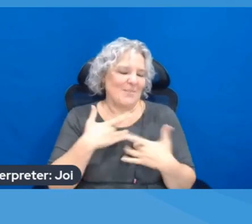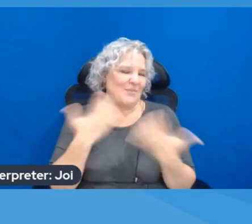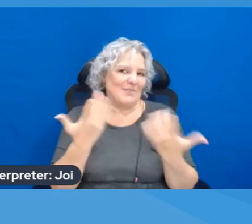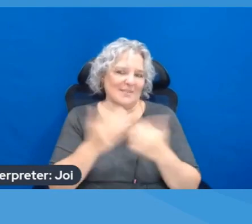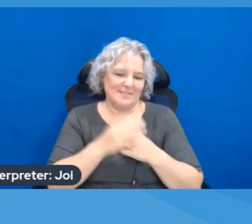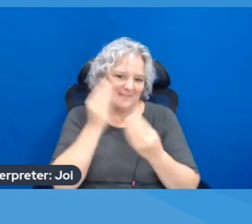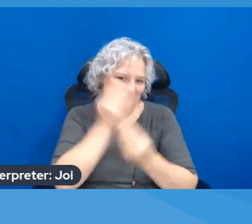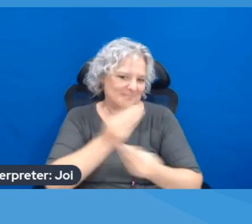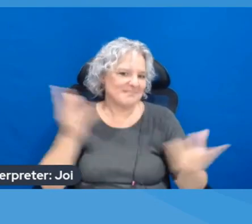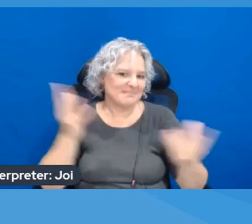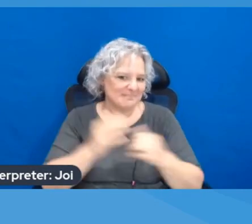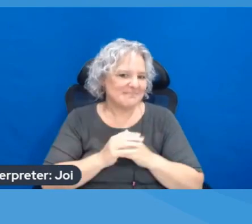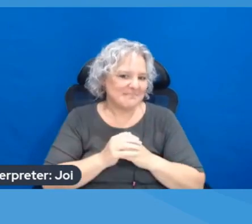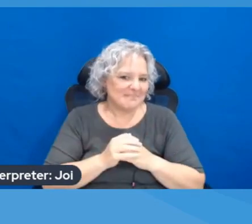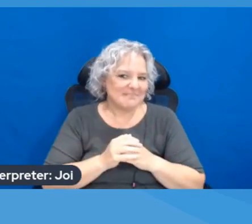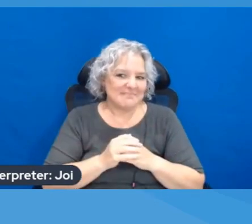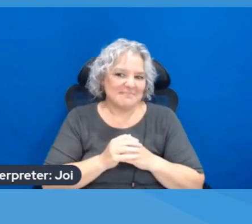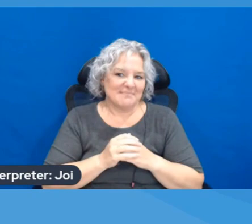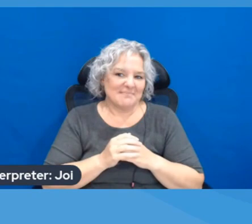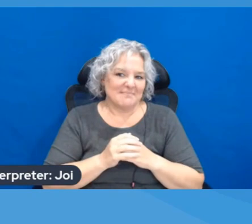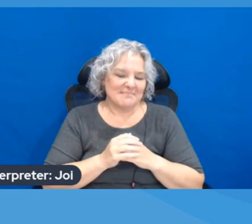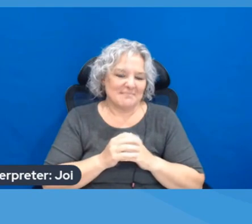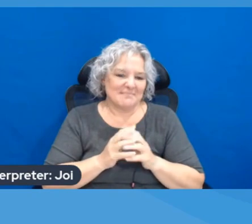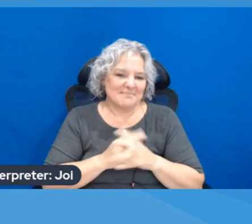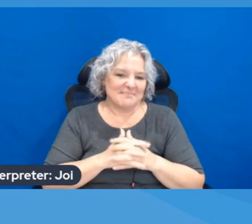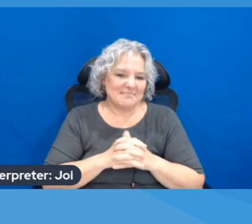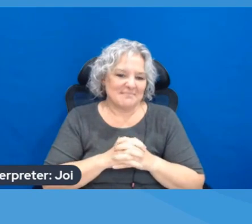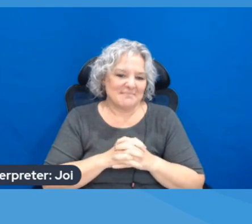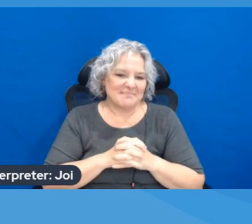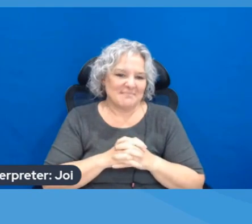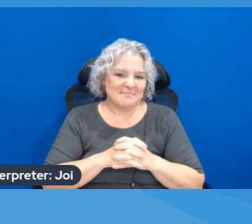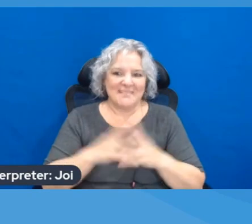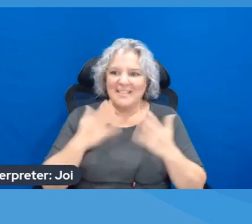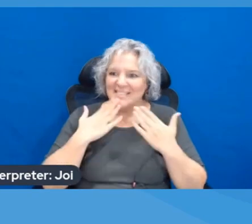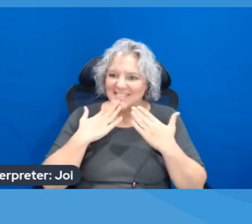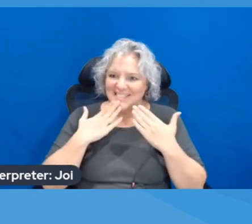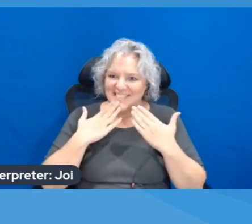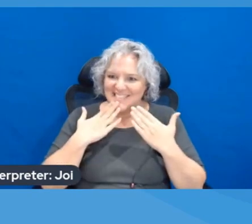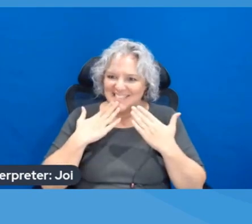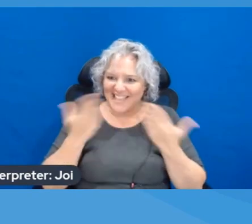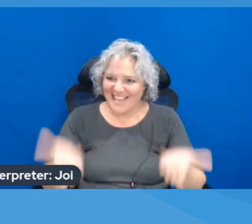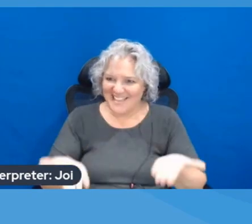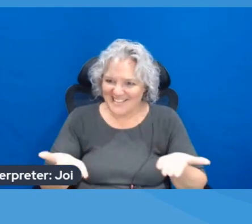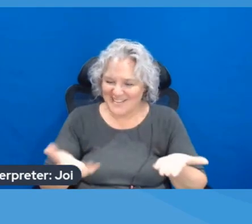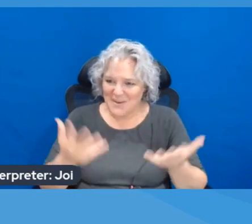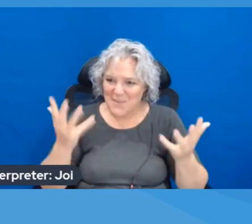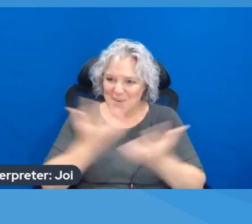and lift as part of our conversation this afternoon. Thank you Rhodus. That seemed like more than one,